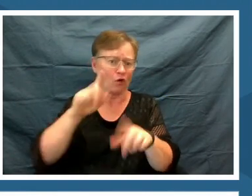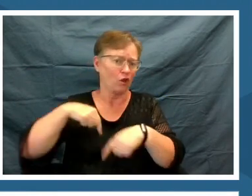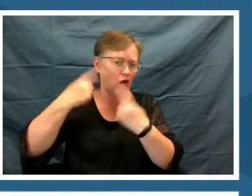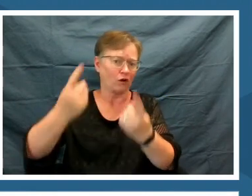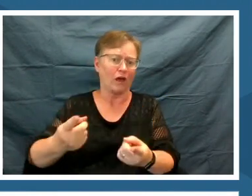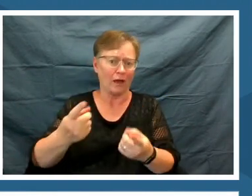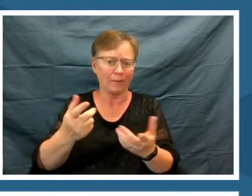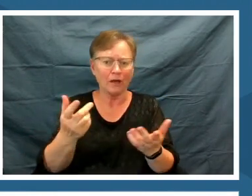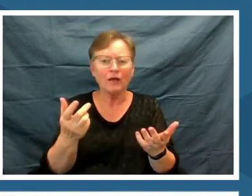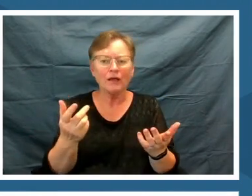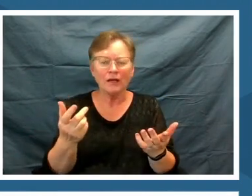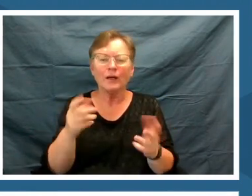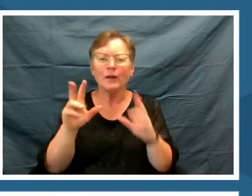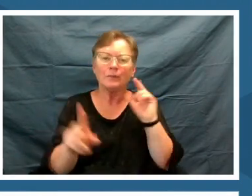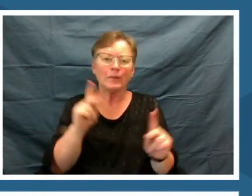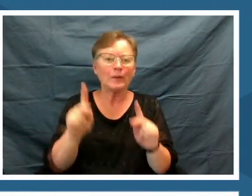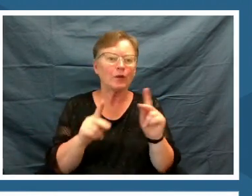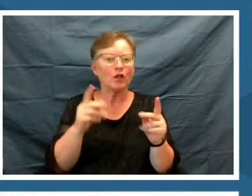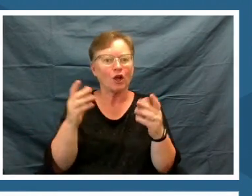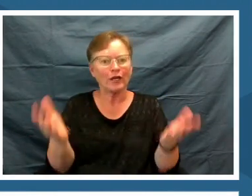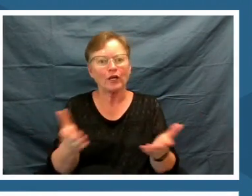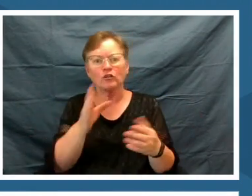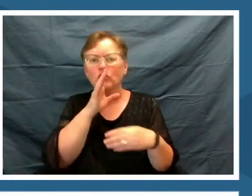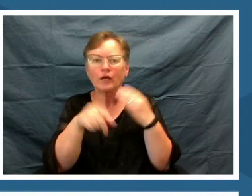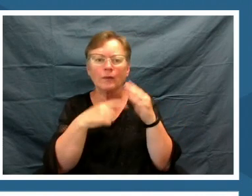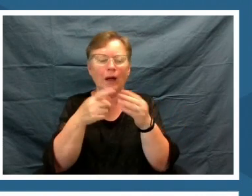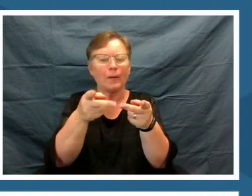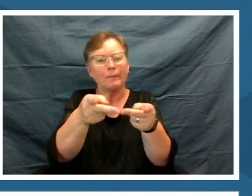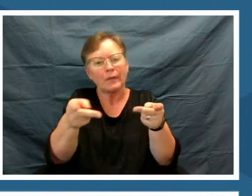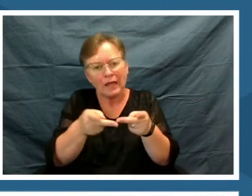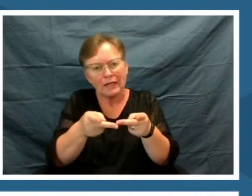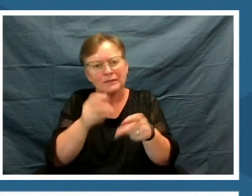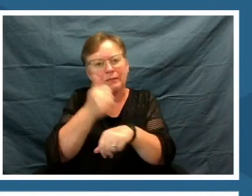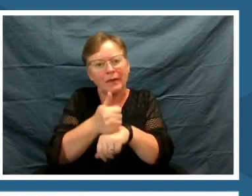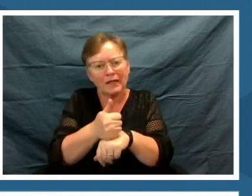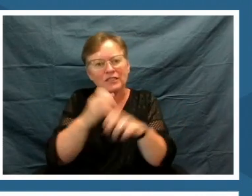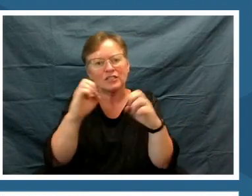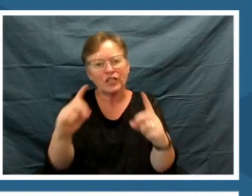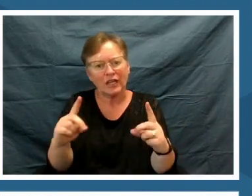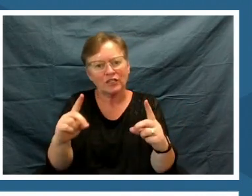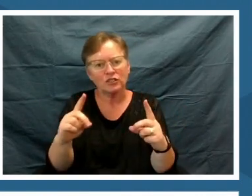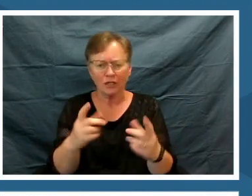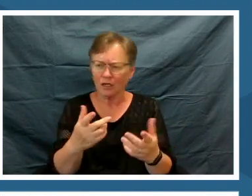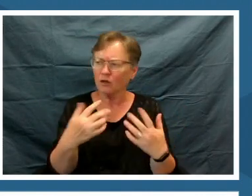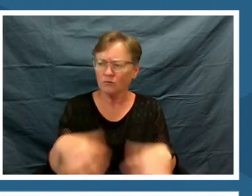place-based education um in really rich